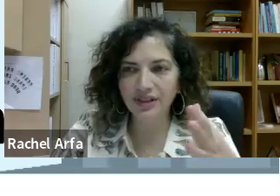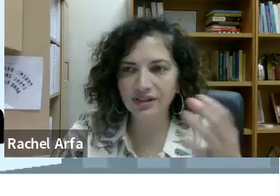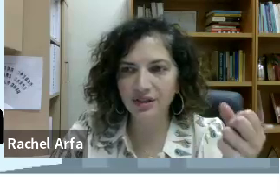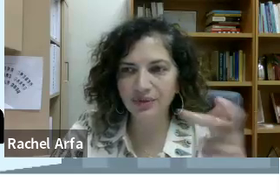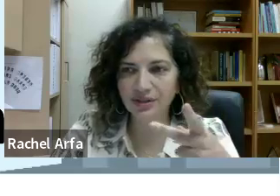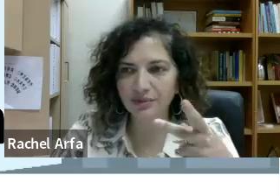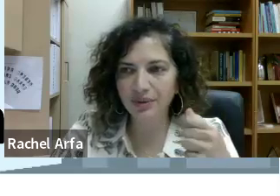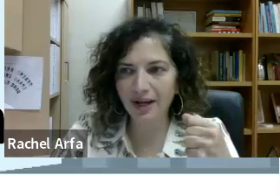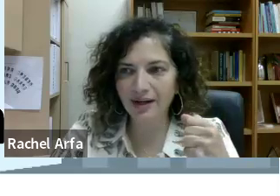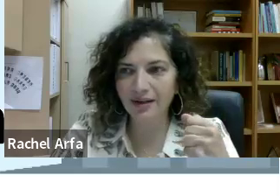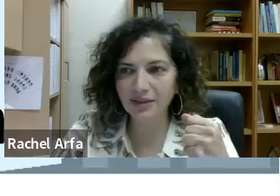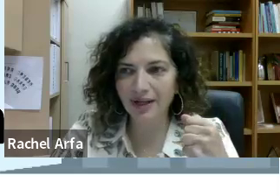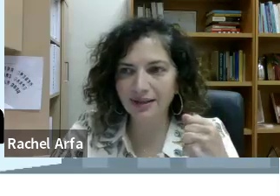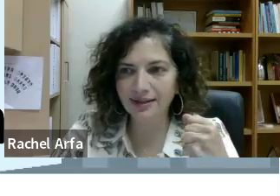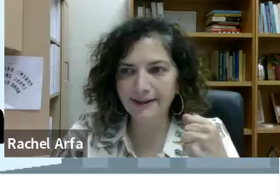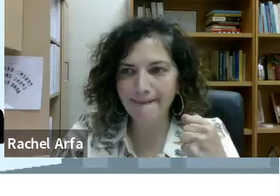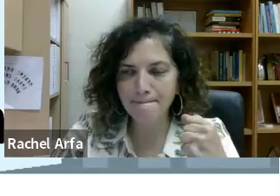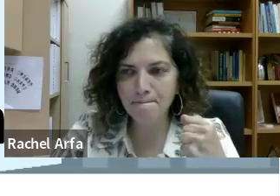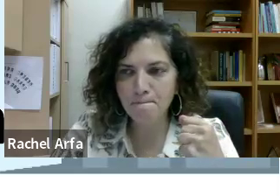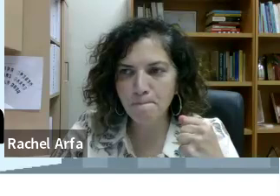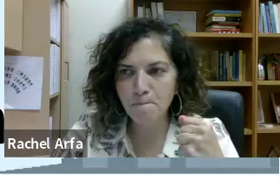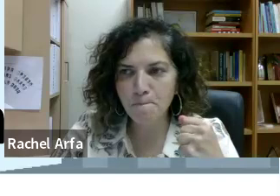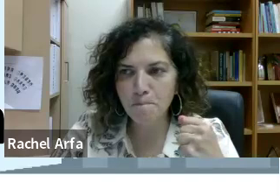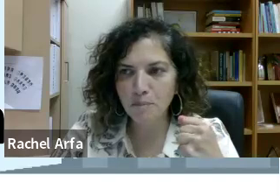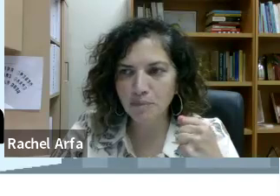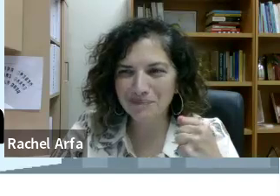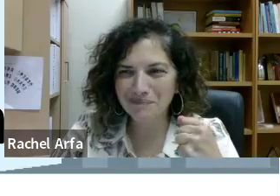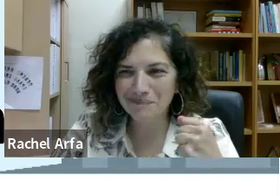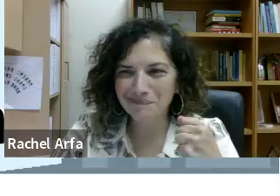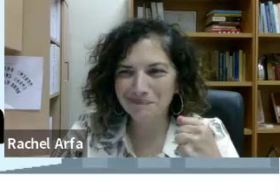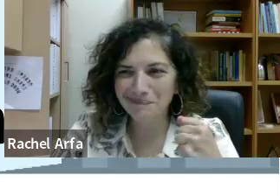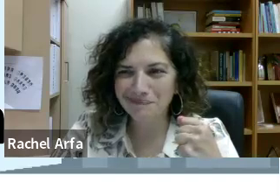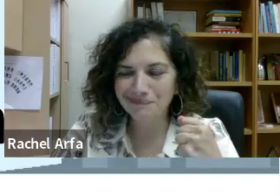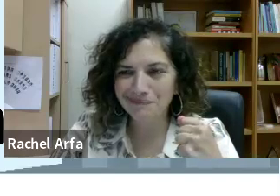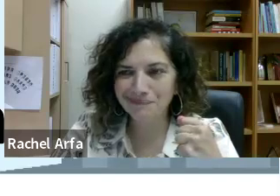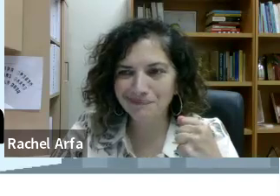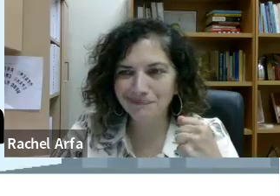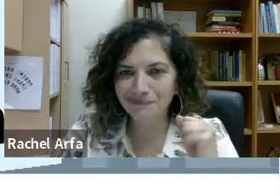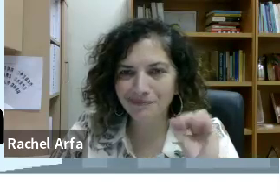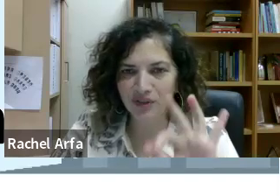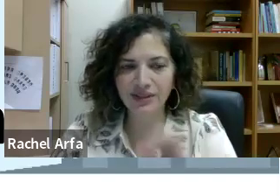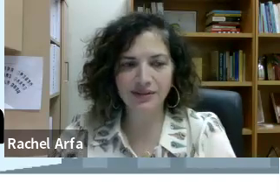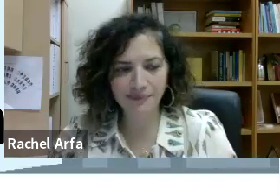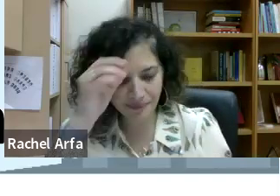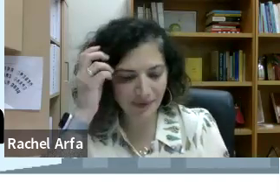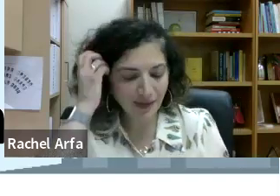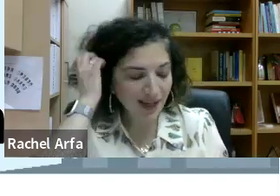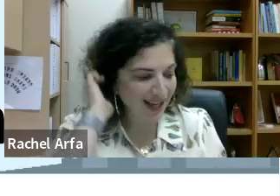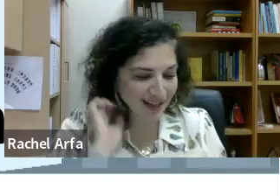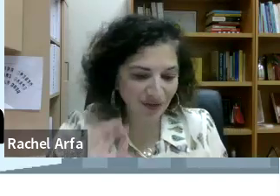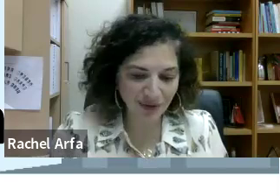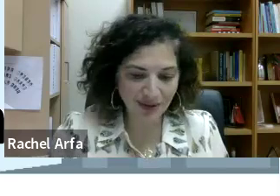for the interpreter to be back on spotlight. Perfect.